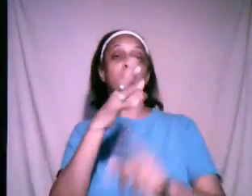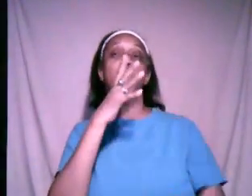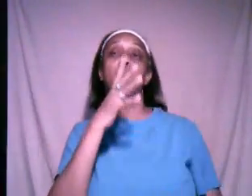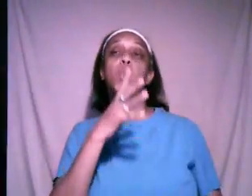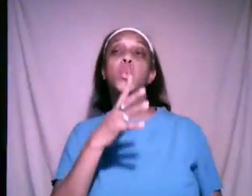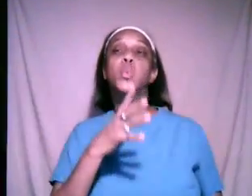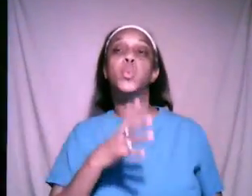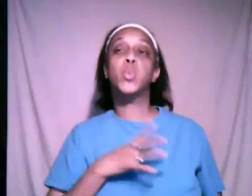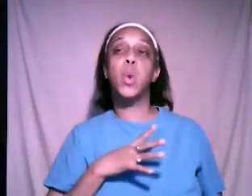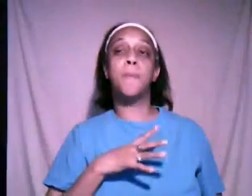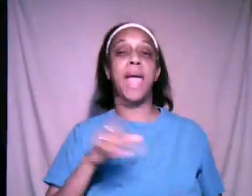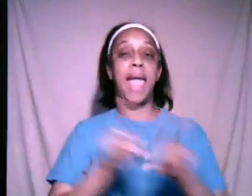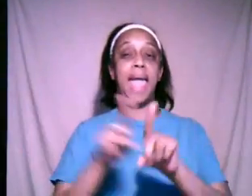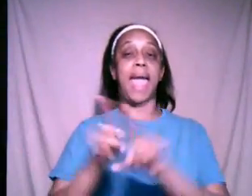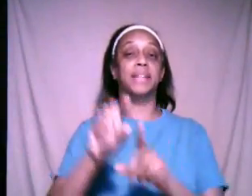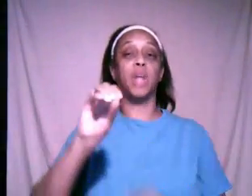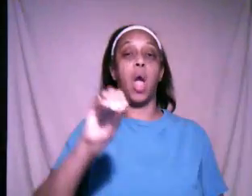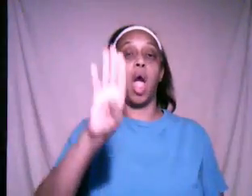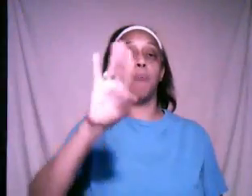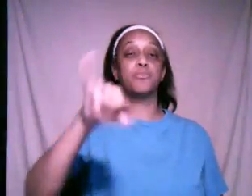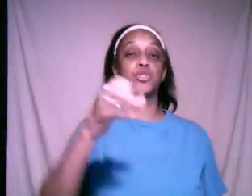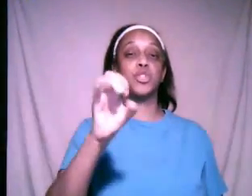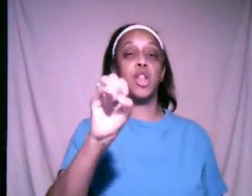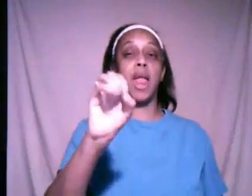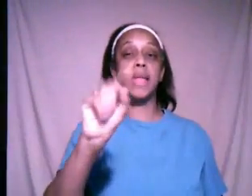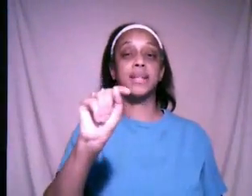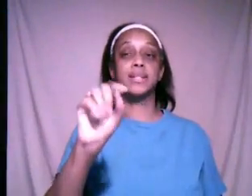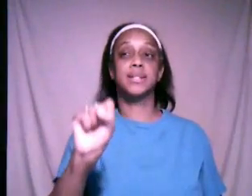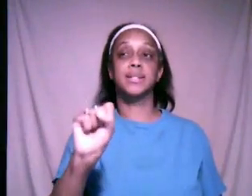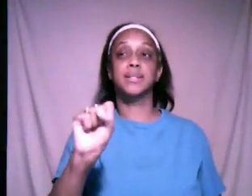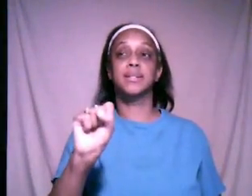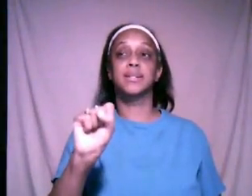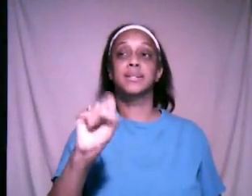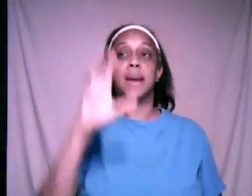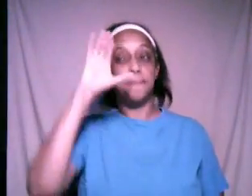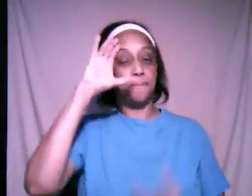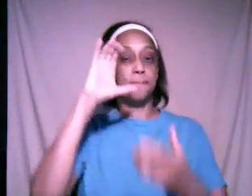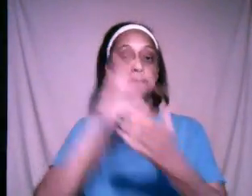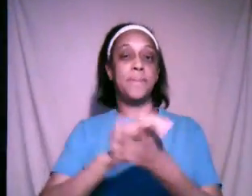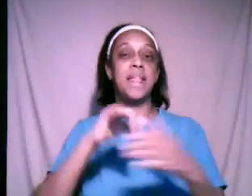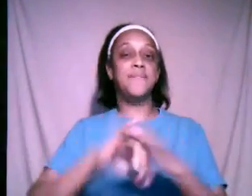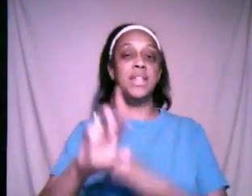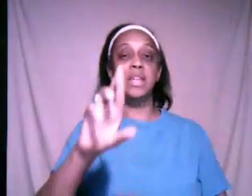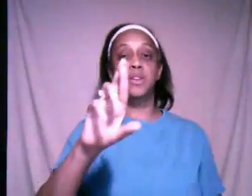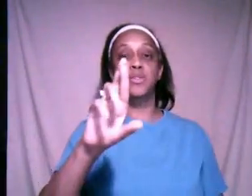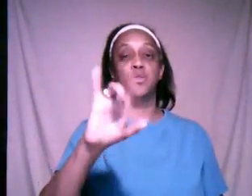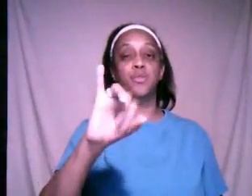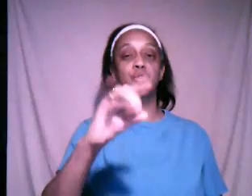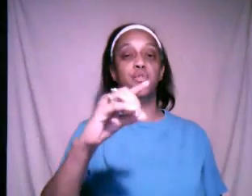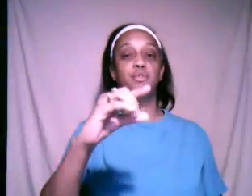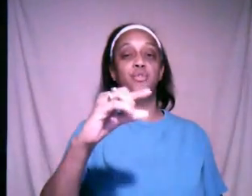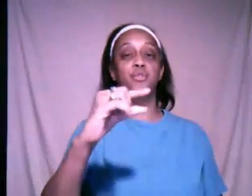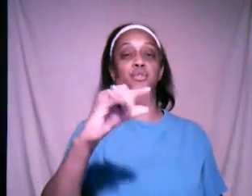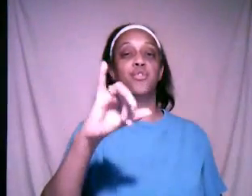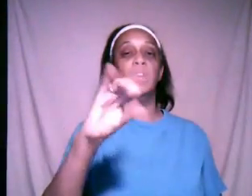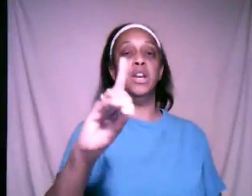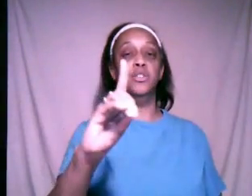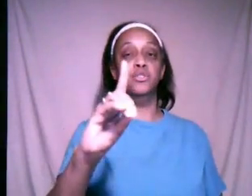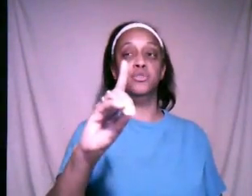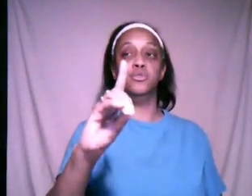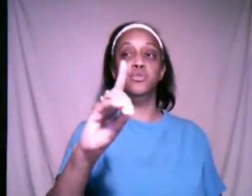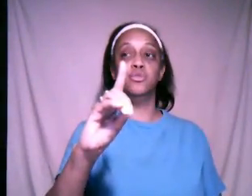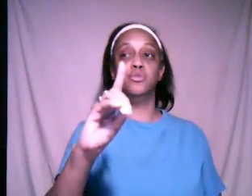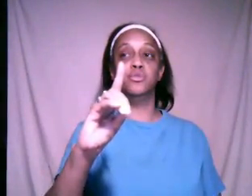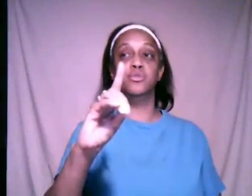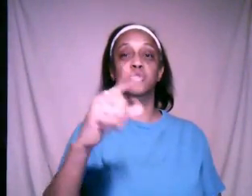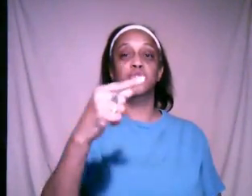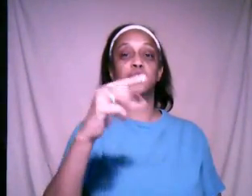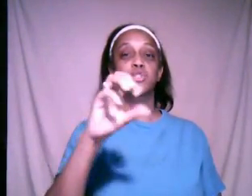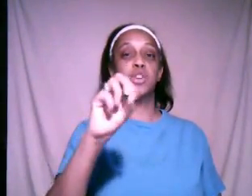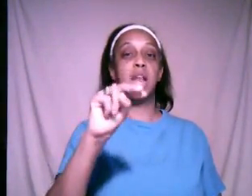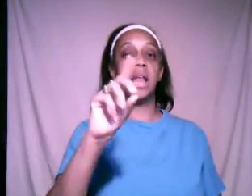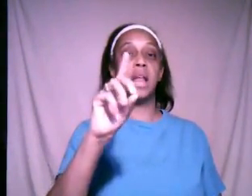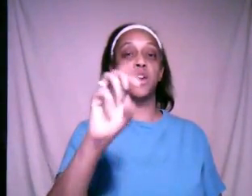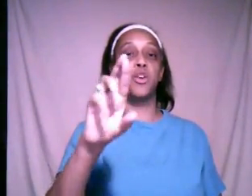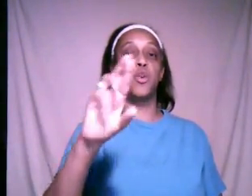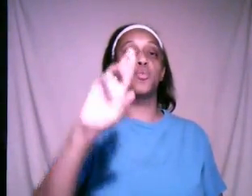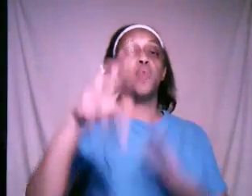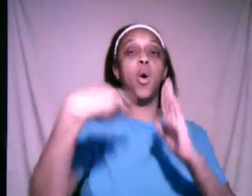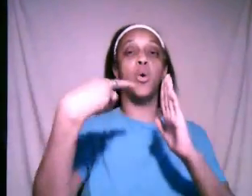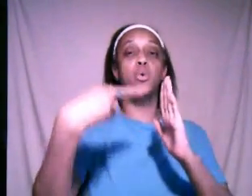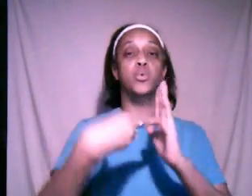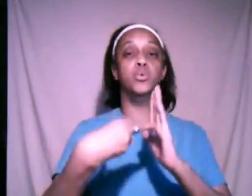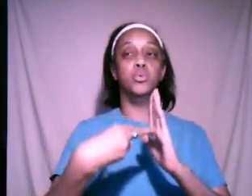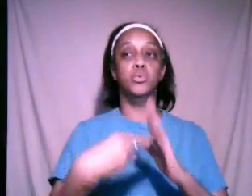* Views women as objects and believes in rigid gender roles.